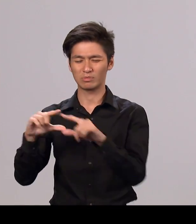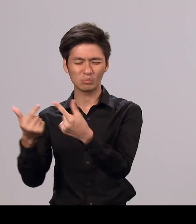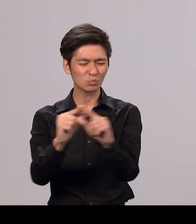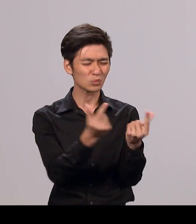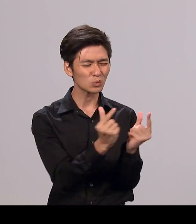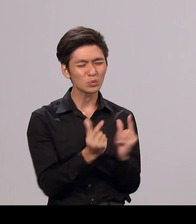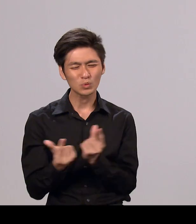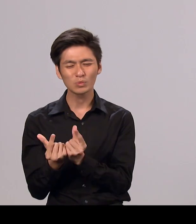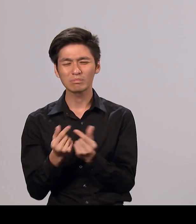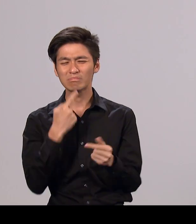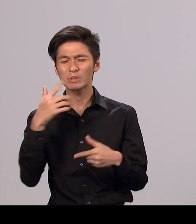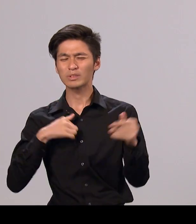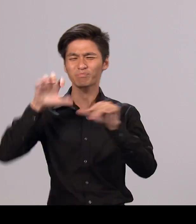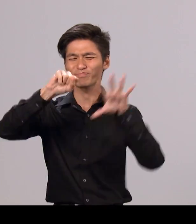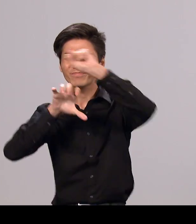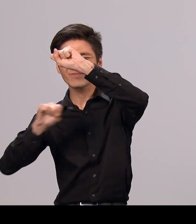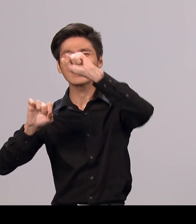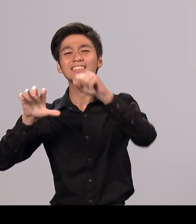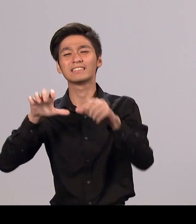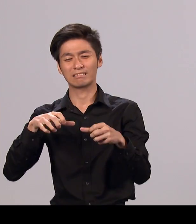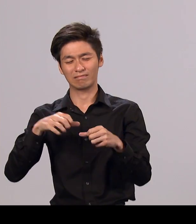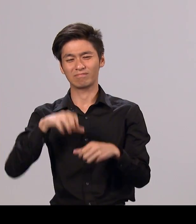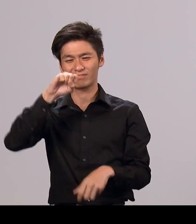all or some of the islands and the reefs in the South China Sea.